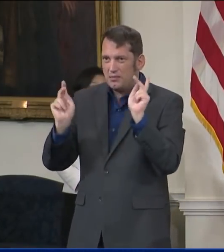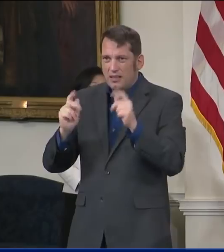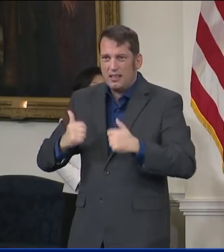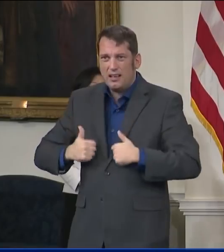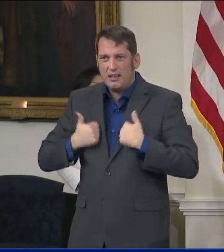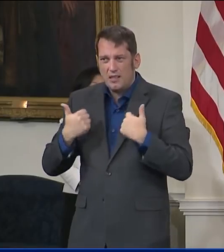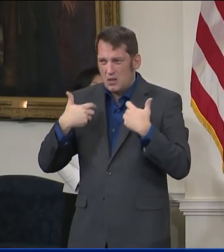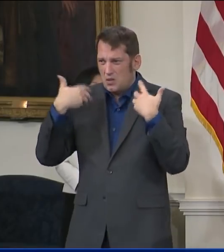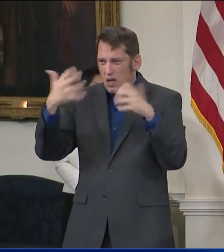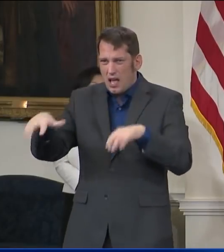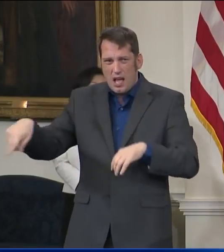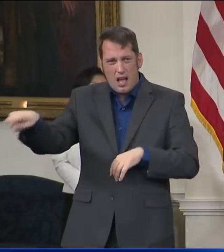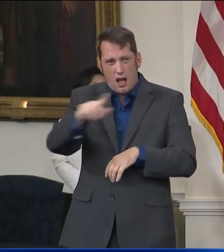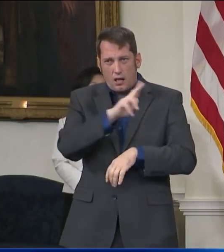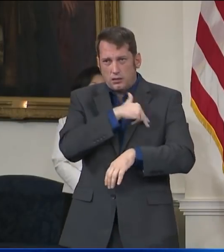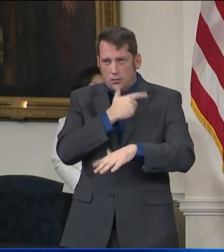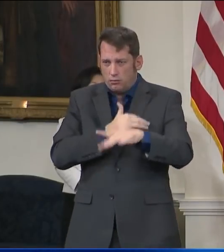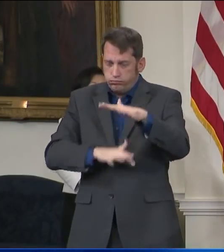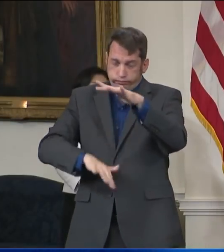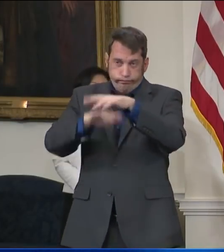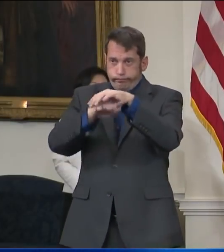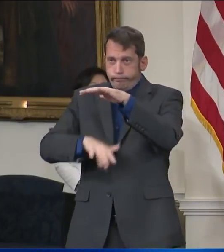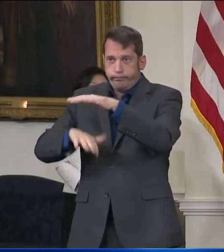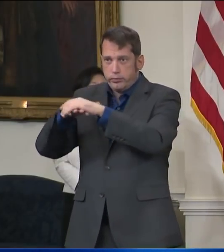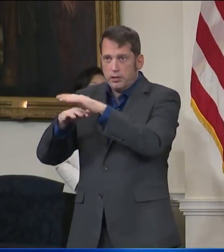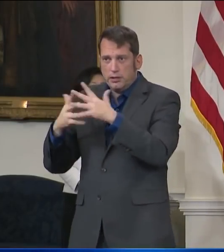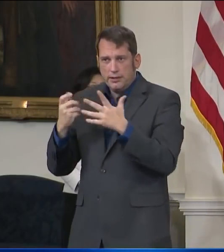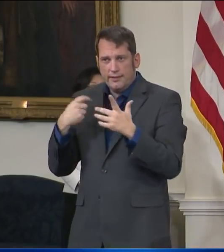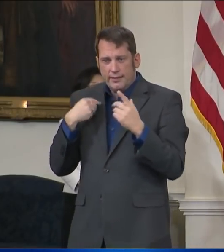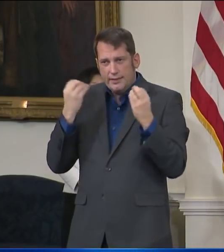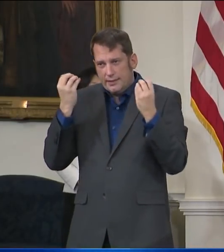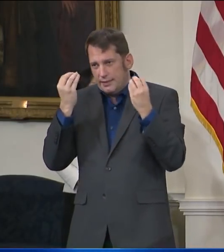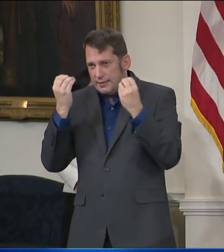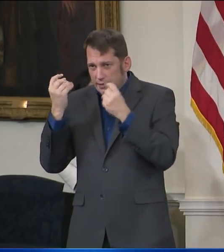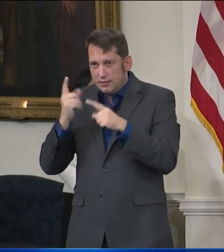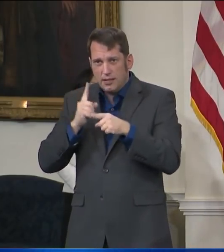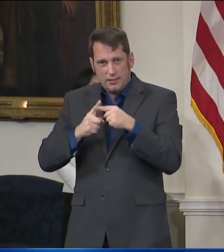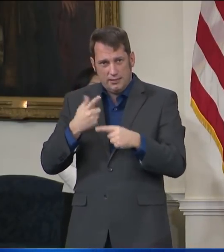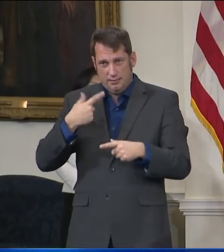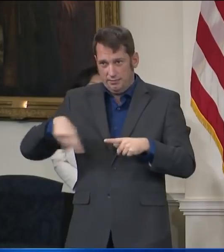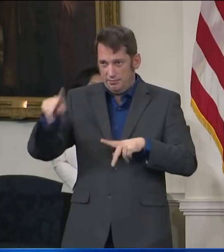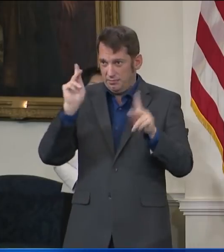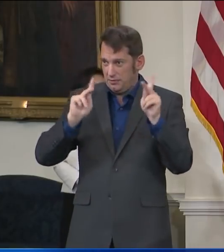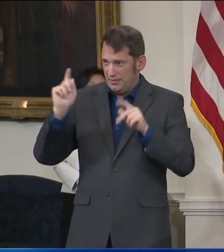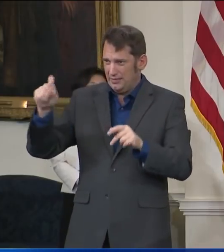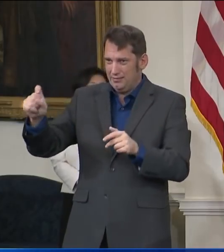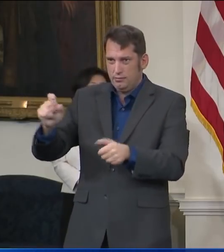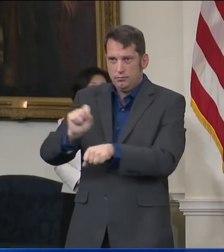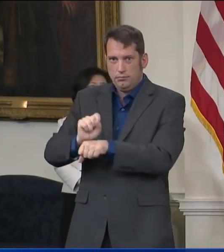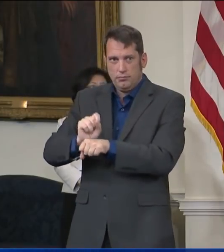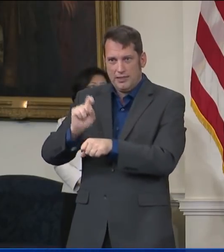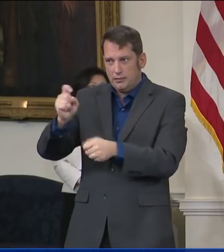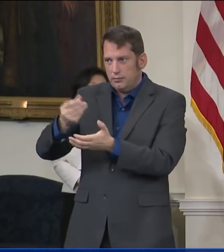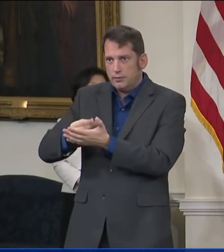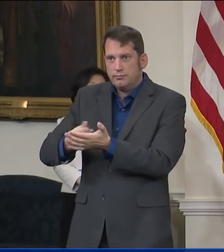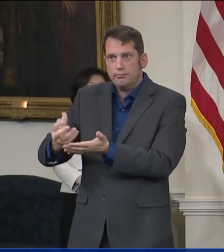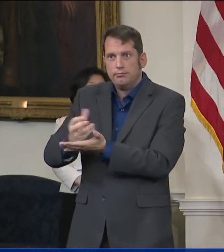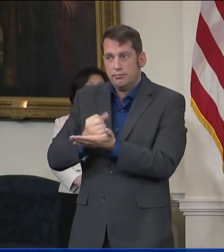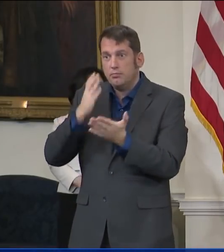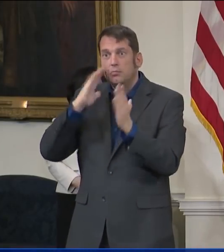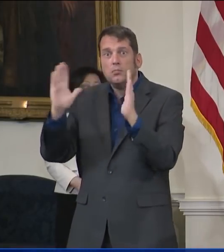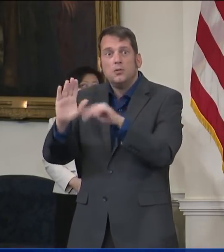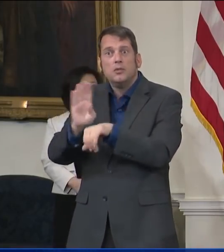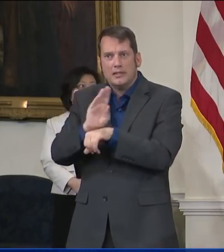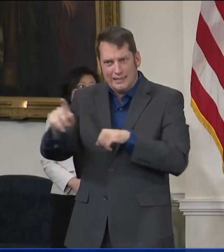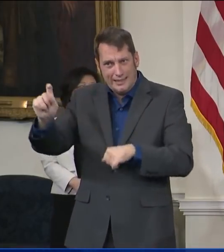KEEPING PEOPLE ALIVE AND KEEPING OUR HOSPITALS FROM BEING OVERFLOWED WITH BEING WORRIED ABOUT PEOPLE’S LIVELIHOODS AND LOSING THEIR JOBS AND THEIR SMALL BUSINESSES.